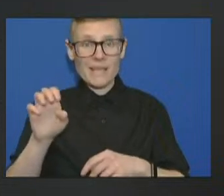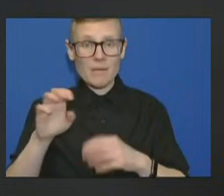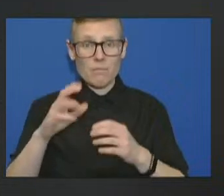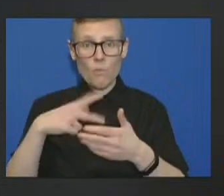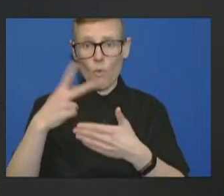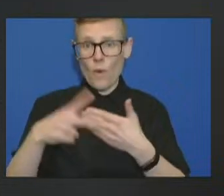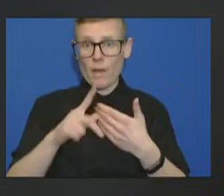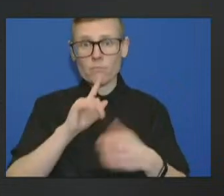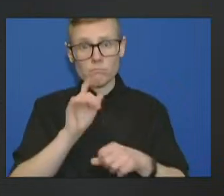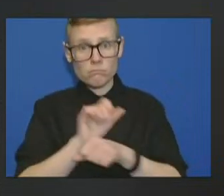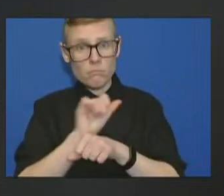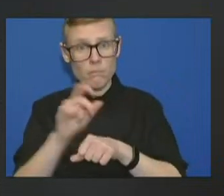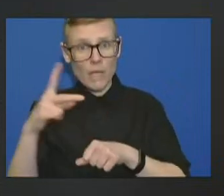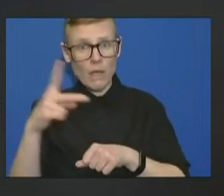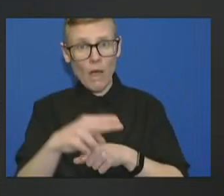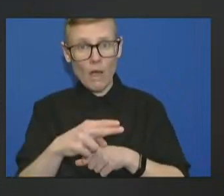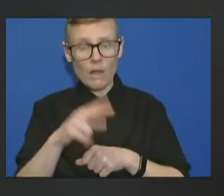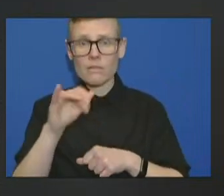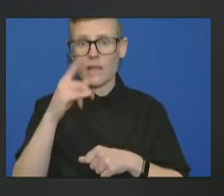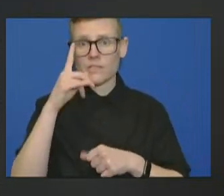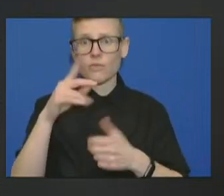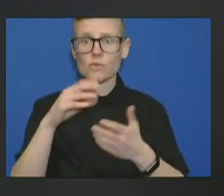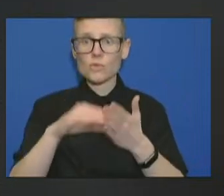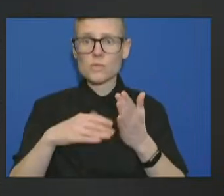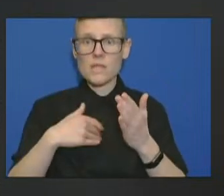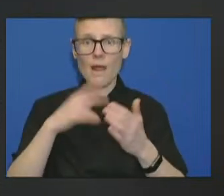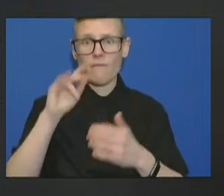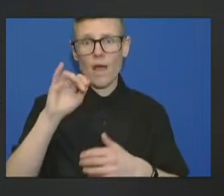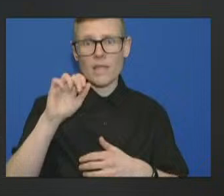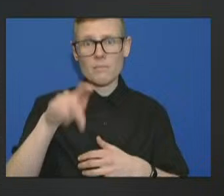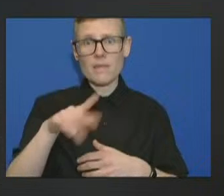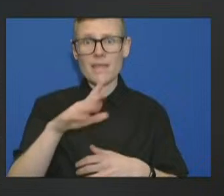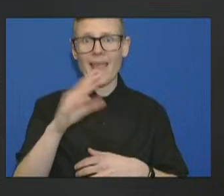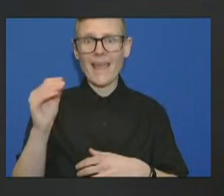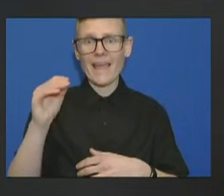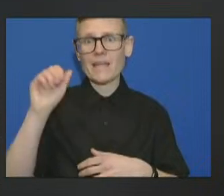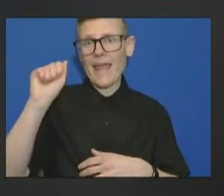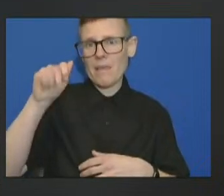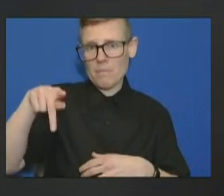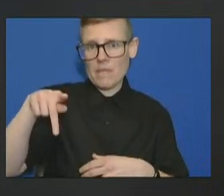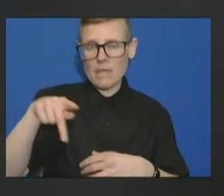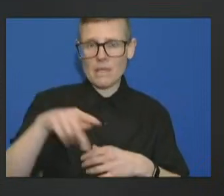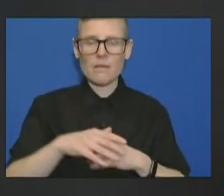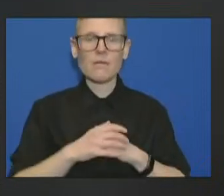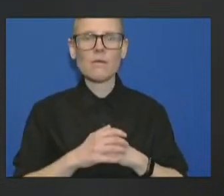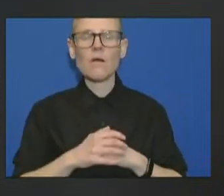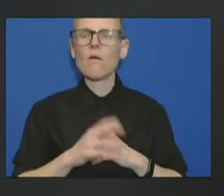question. Here is the two E program truly being cut? This